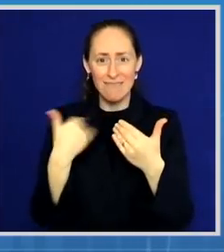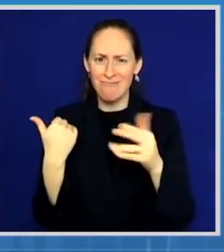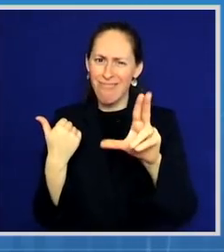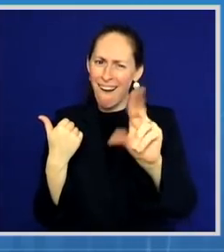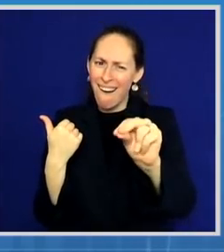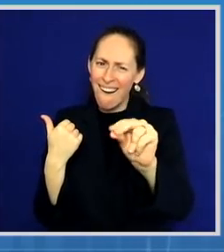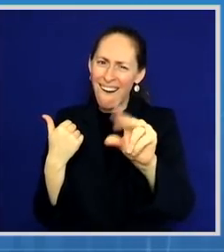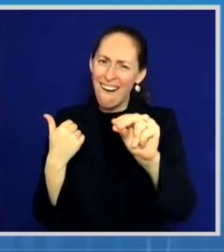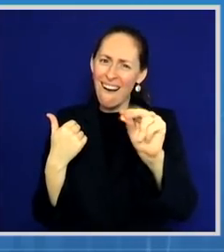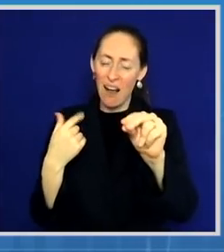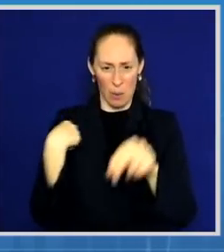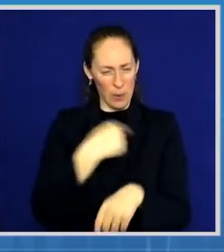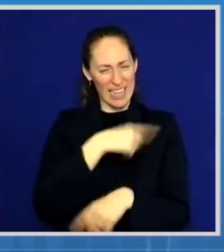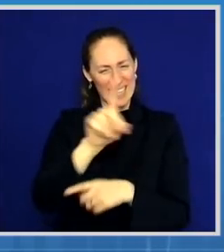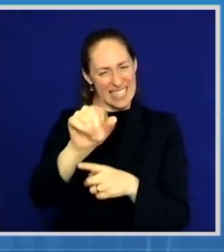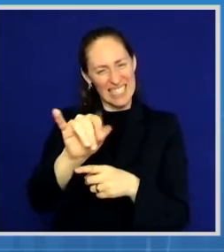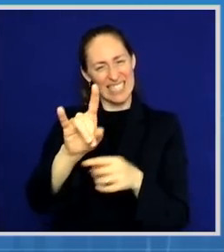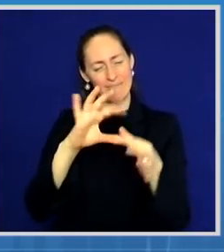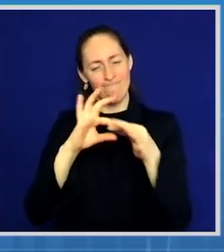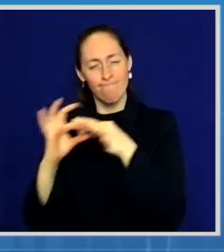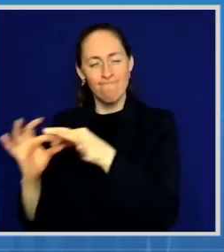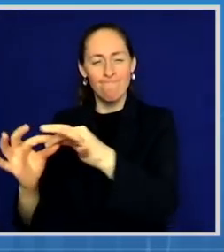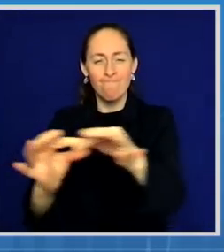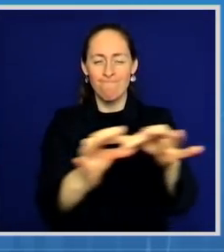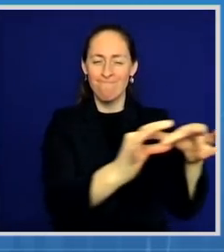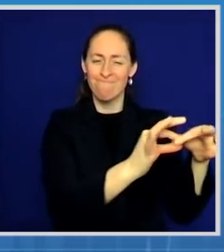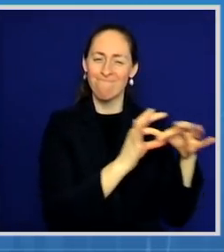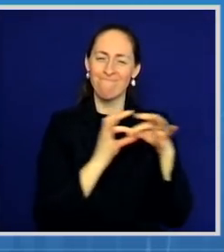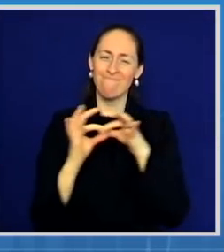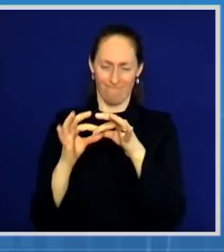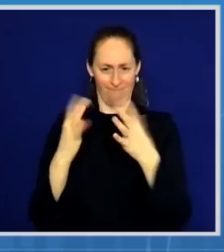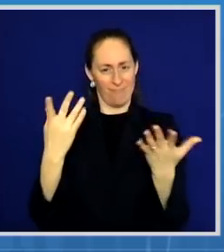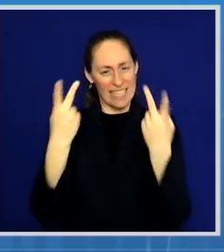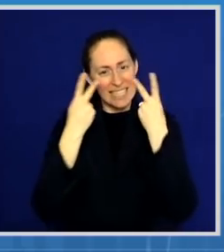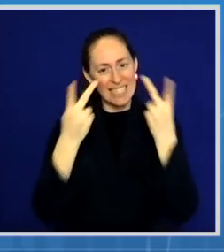We've seen what America is capable of when we come together